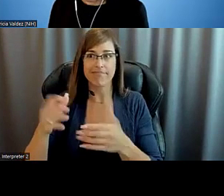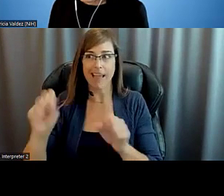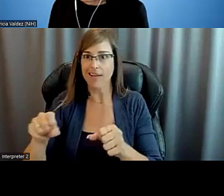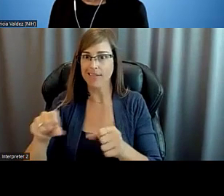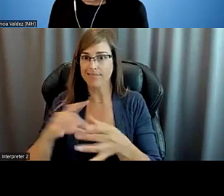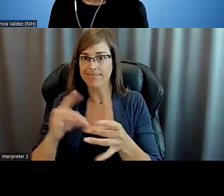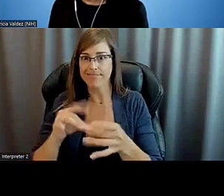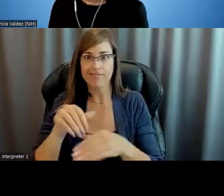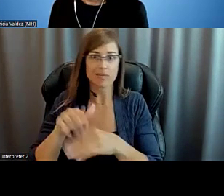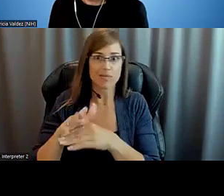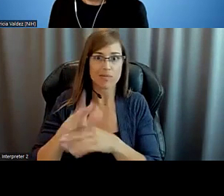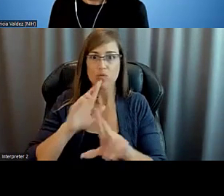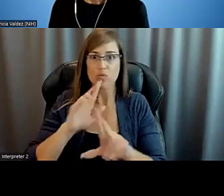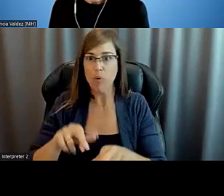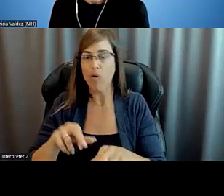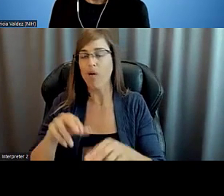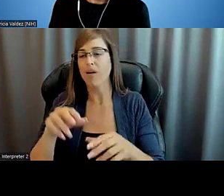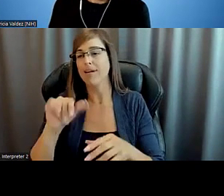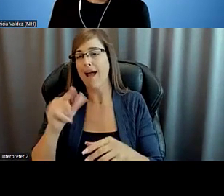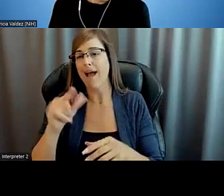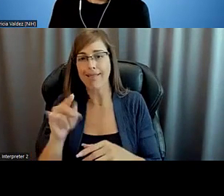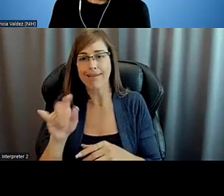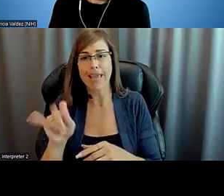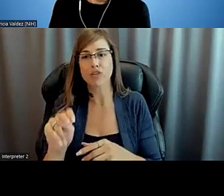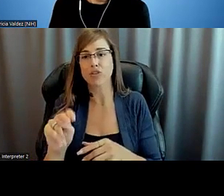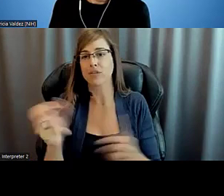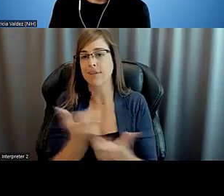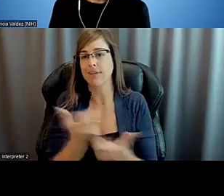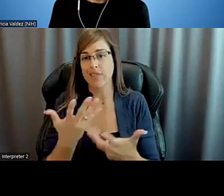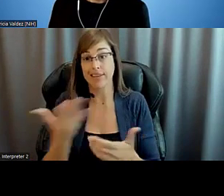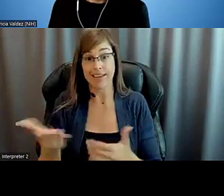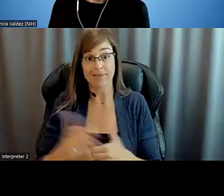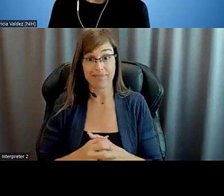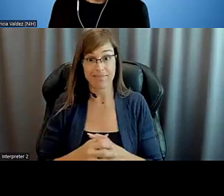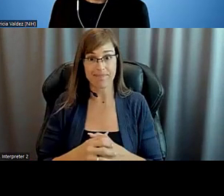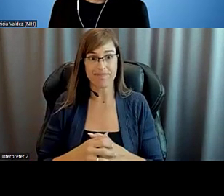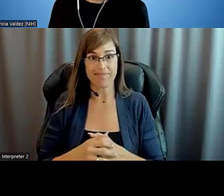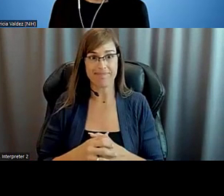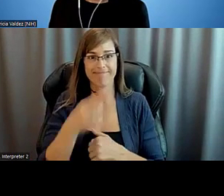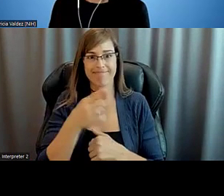there as well. Okay? And this is ORI's website,